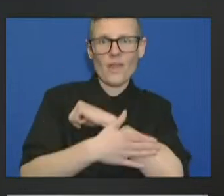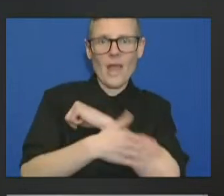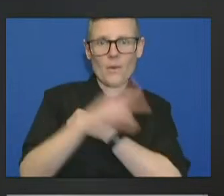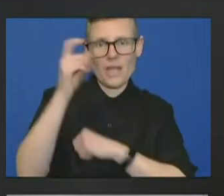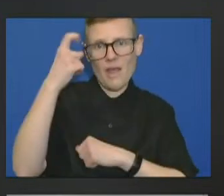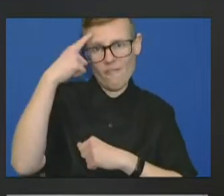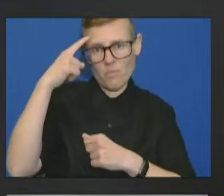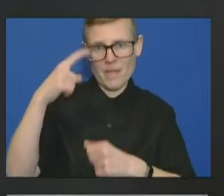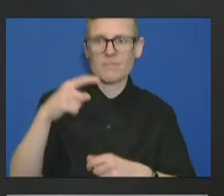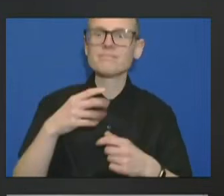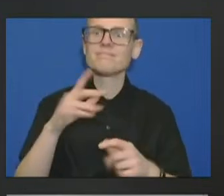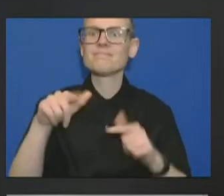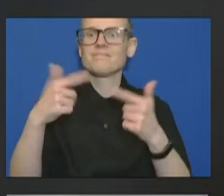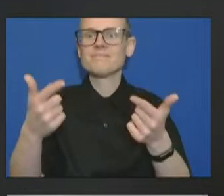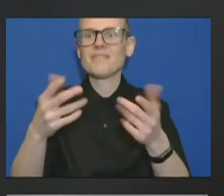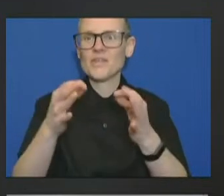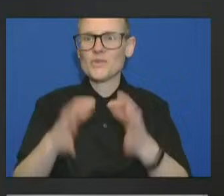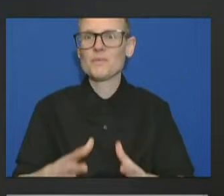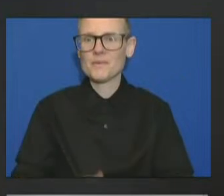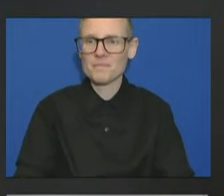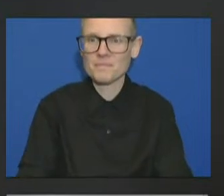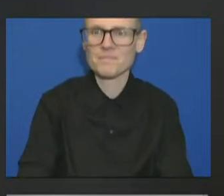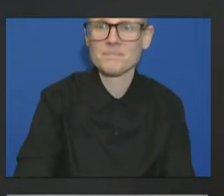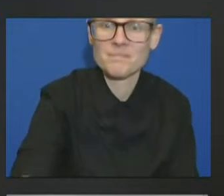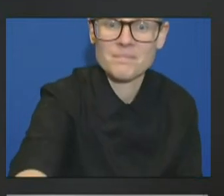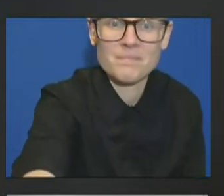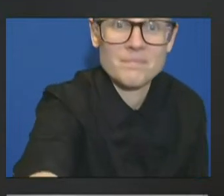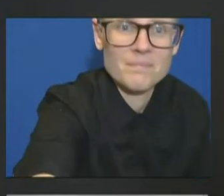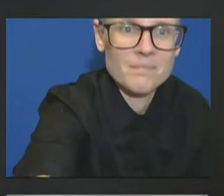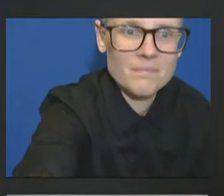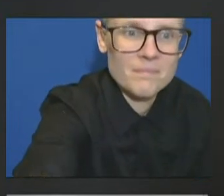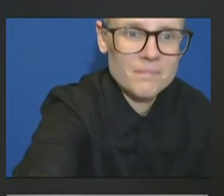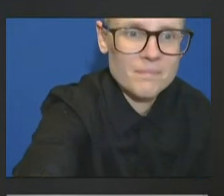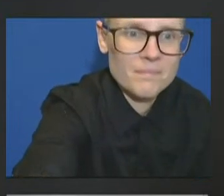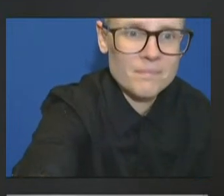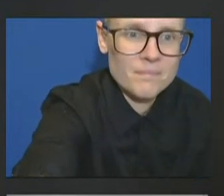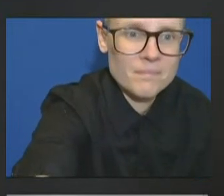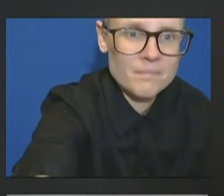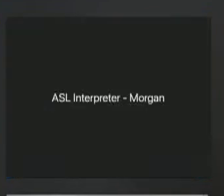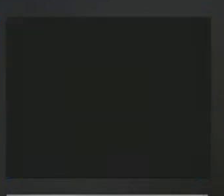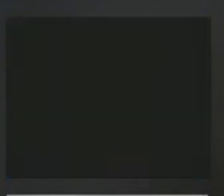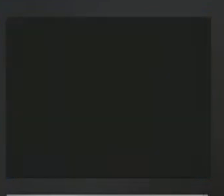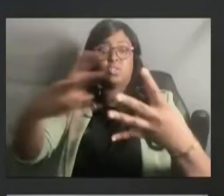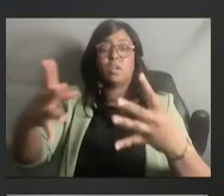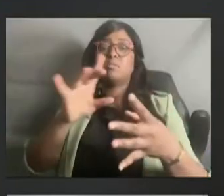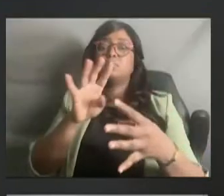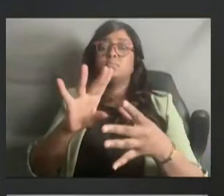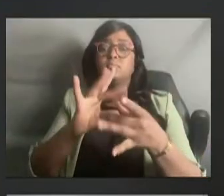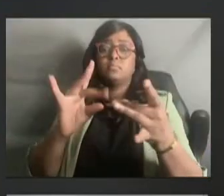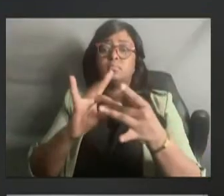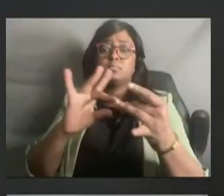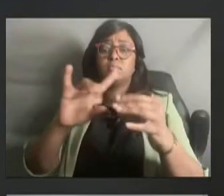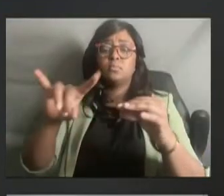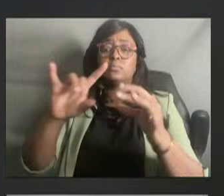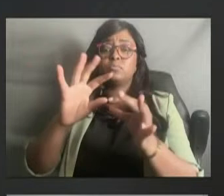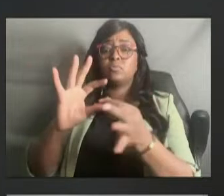sticking our county government with one big bill to cover everything all at once. Next